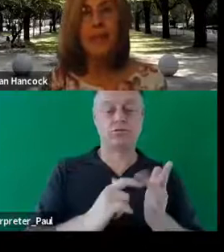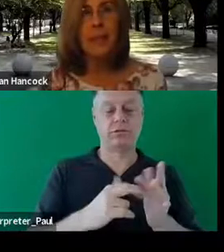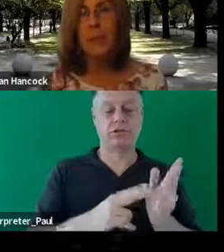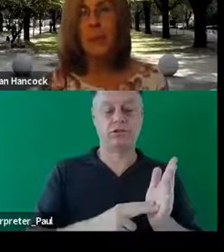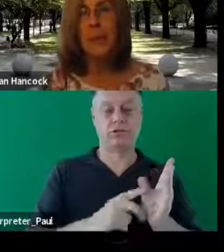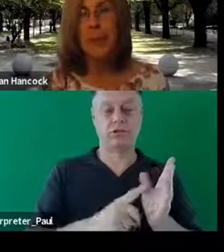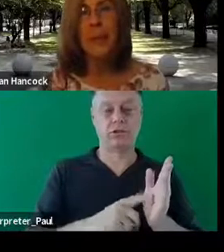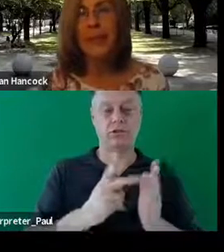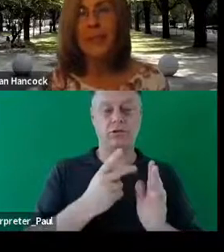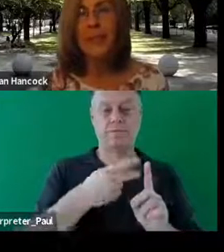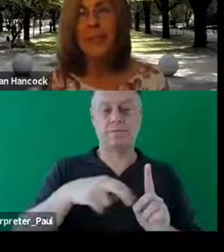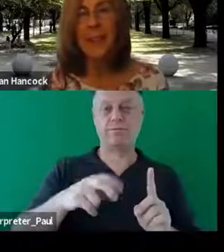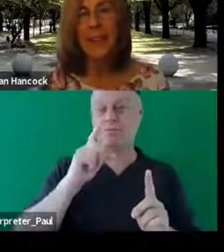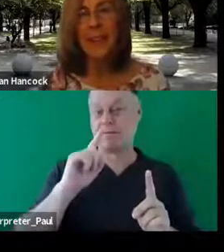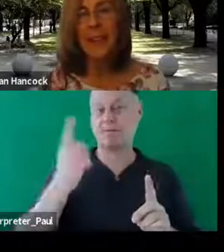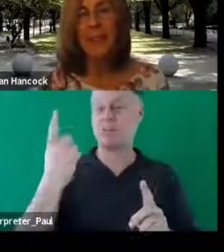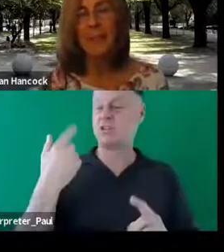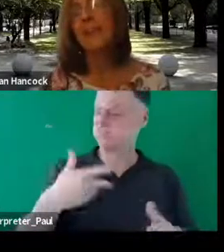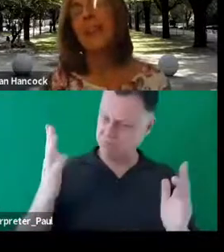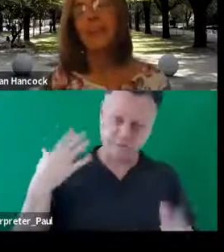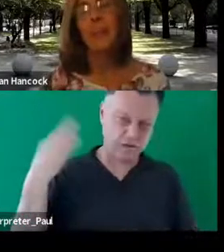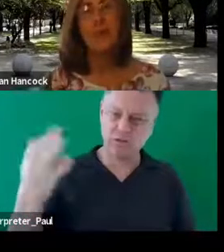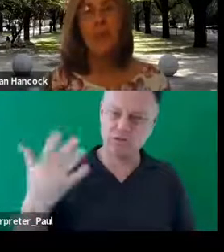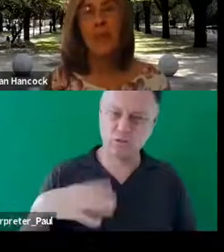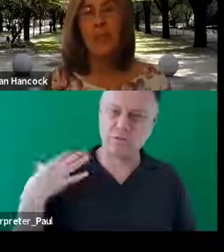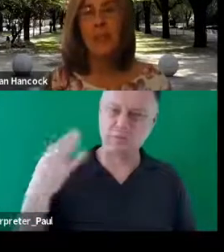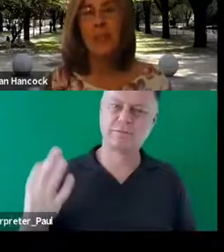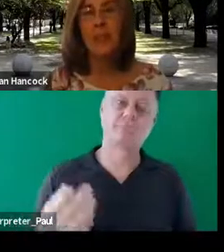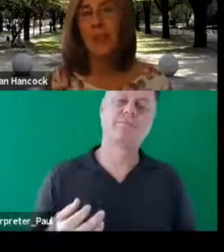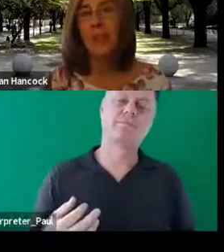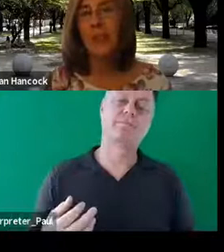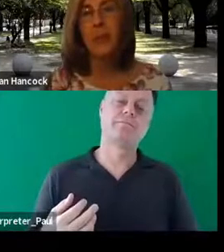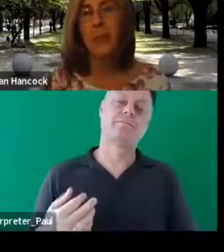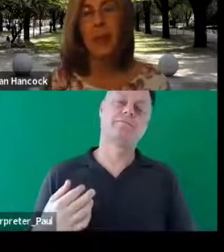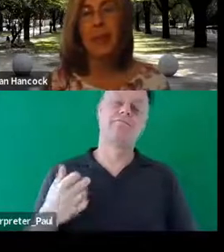they’d do it anyway as a volunteer, so whether it’s through their student unions or wherever they